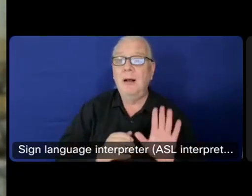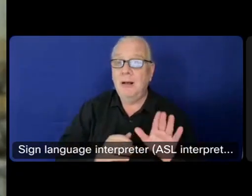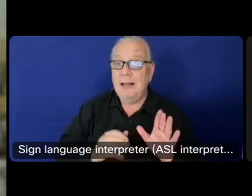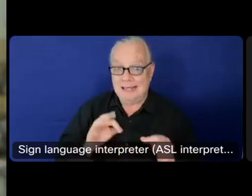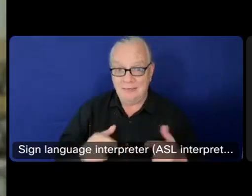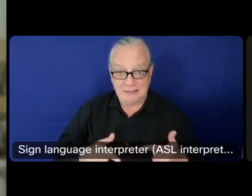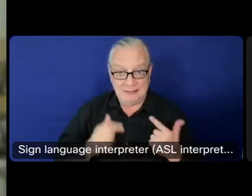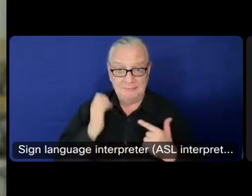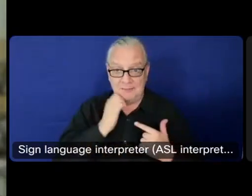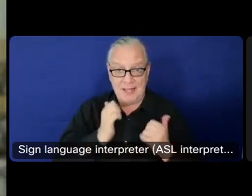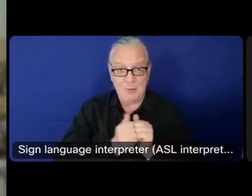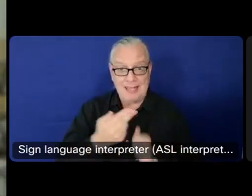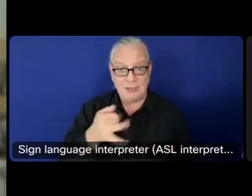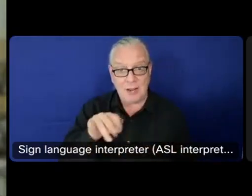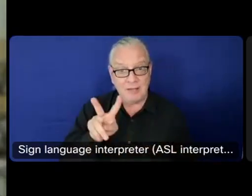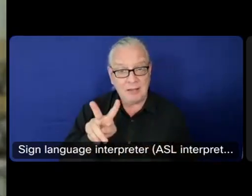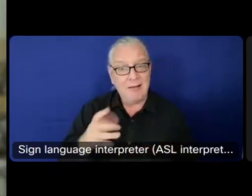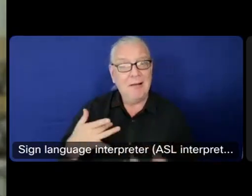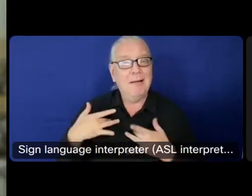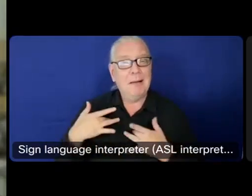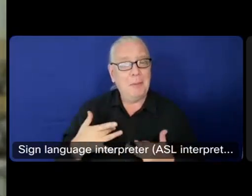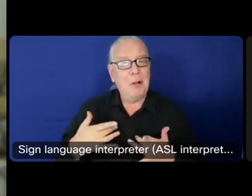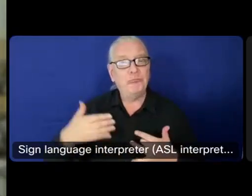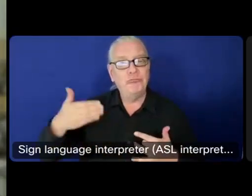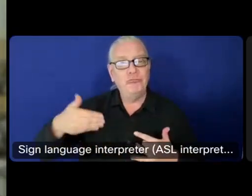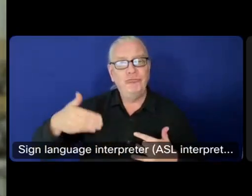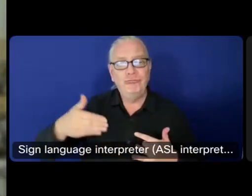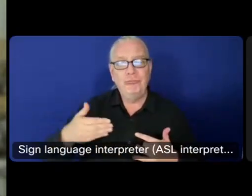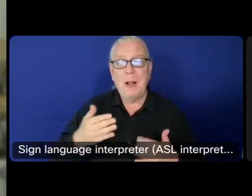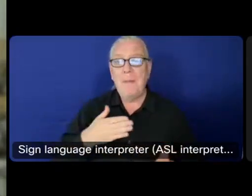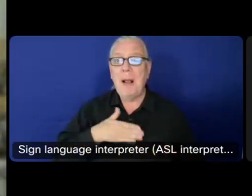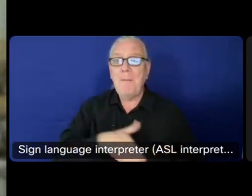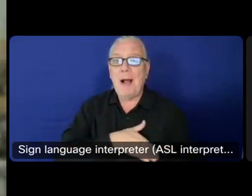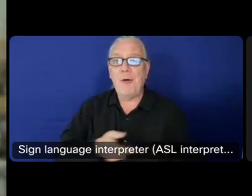which you give up little of your power through battling against